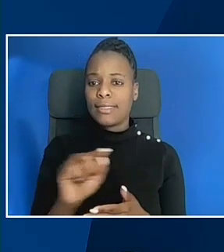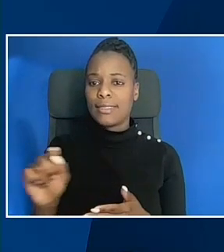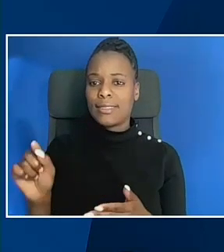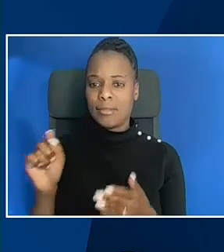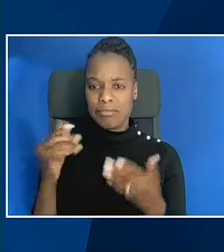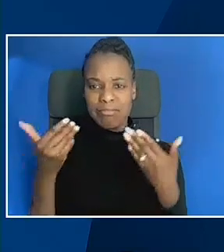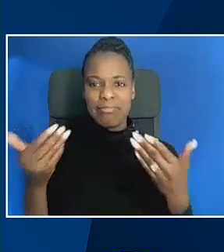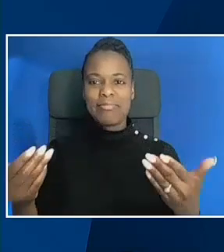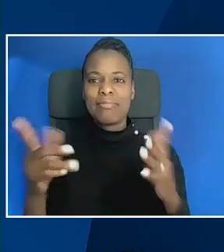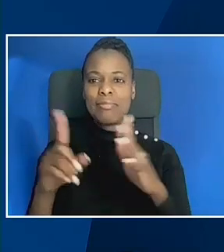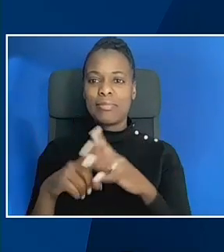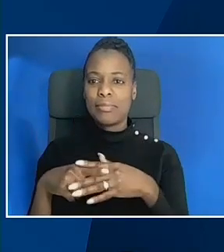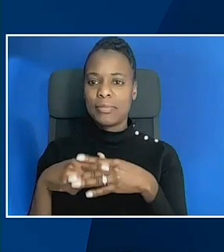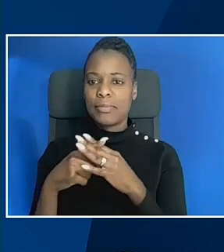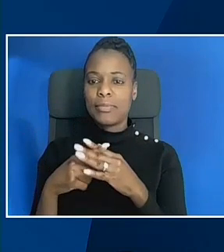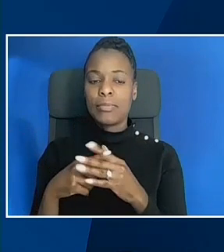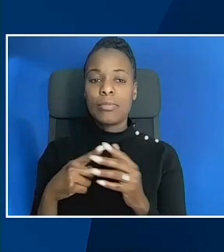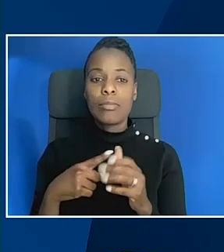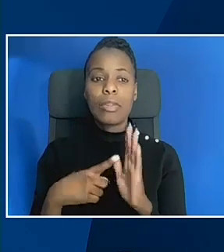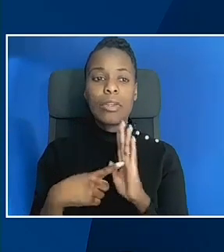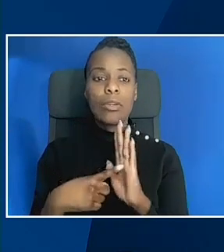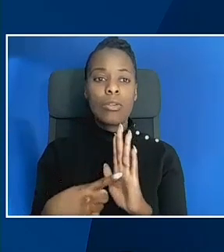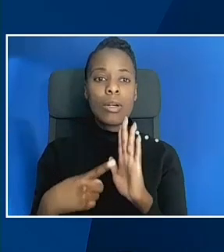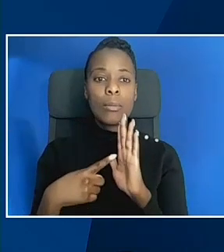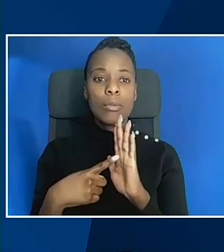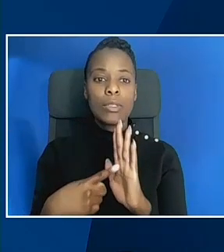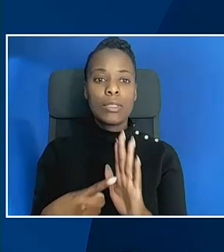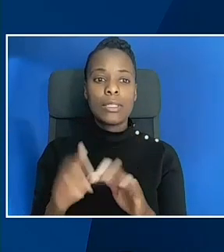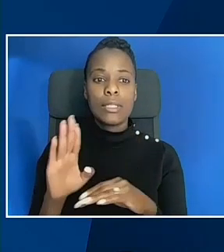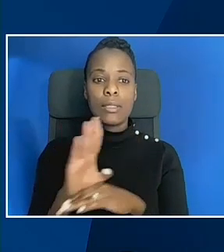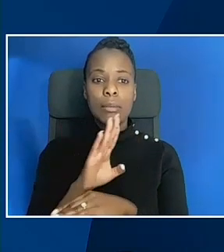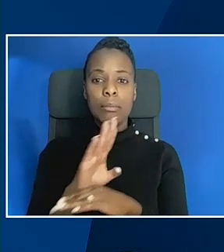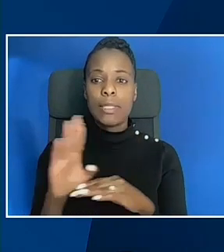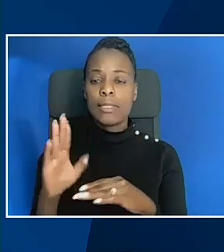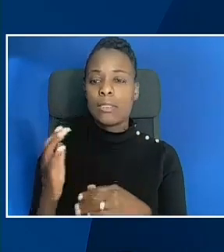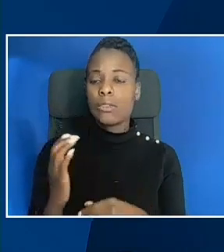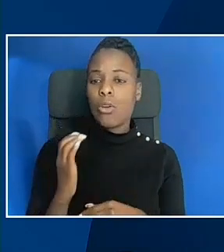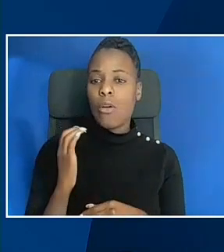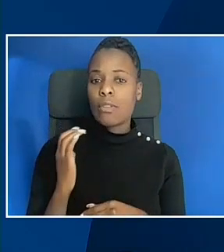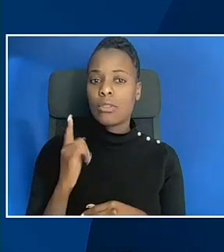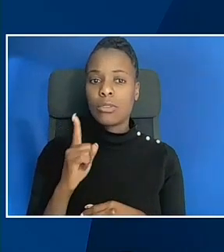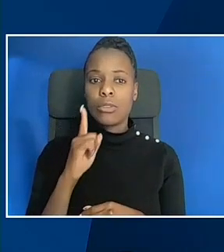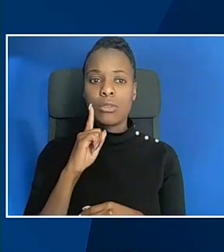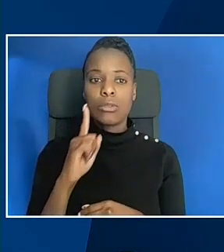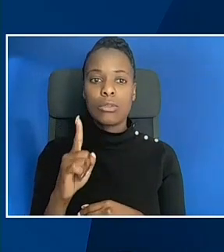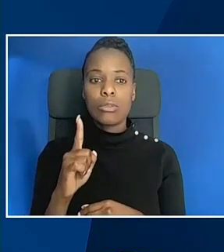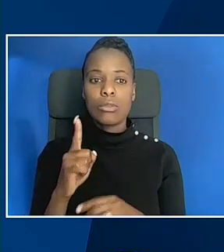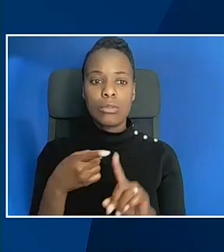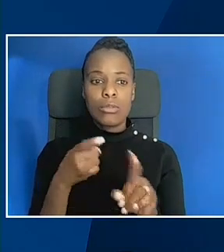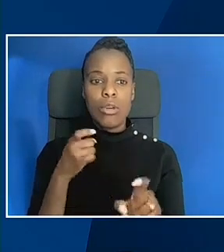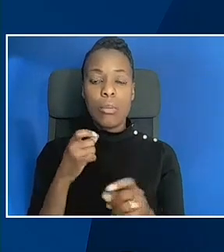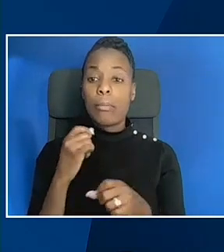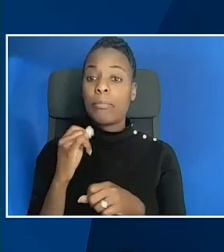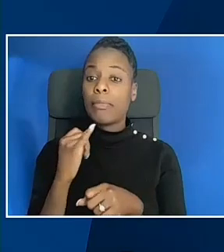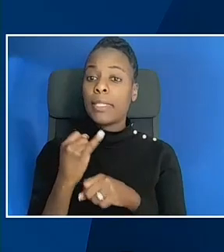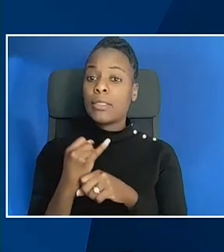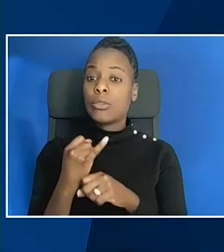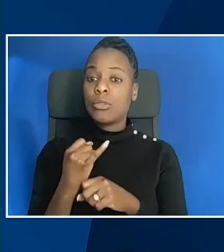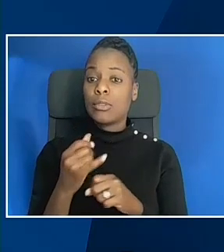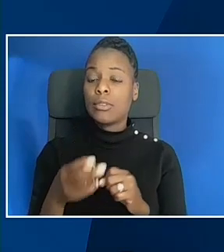that. Representing the business officers from institutions of higher education, Joe